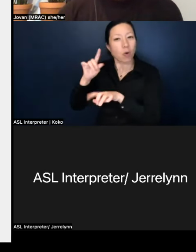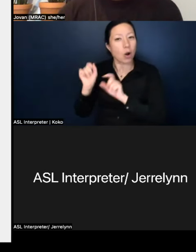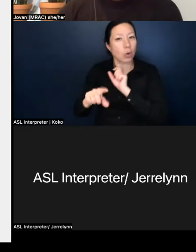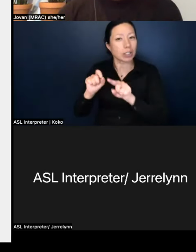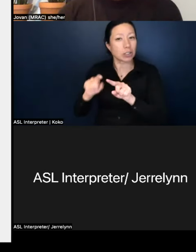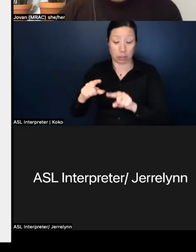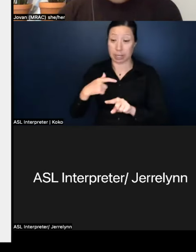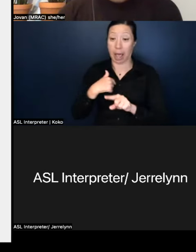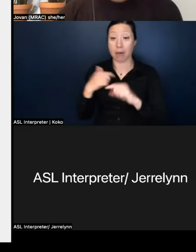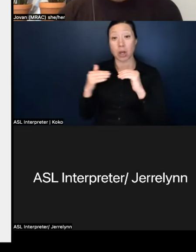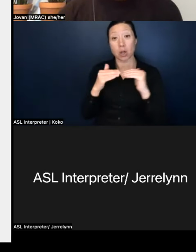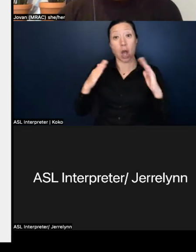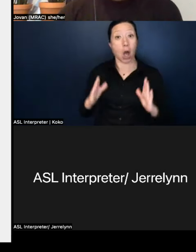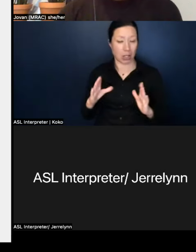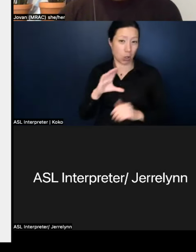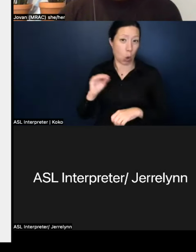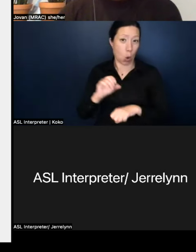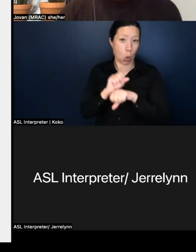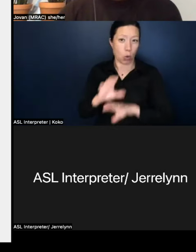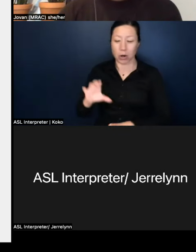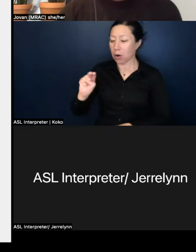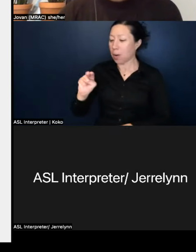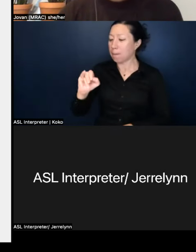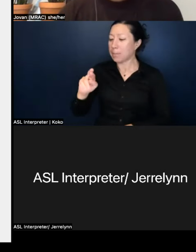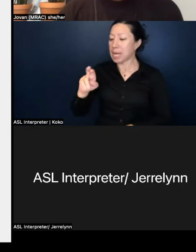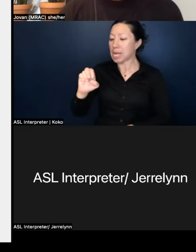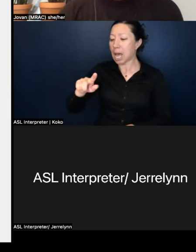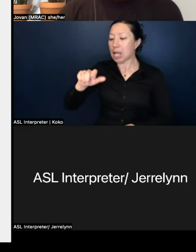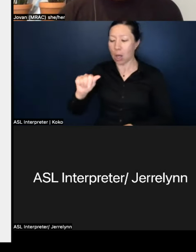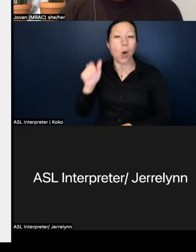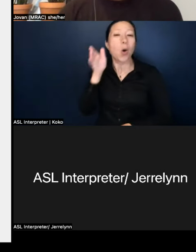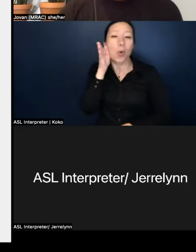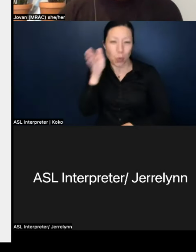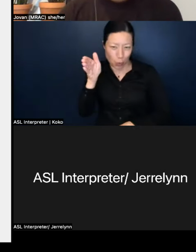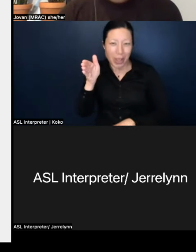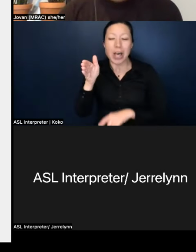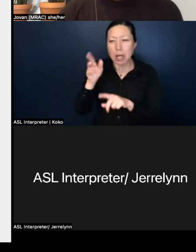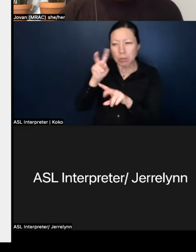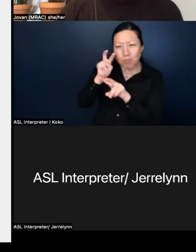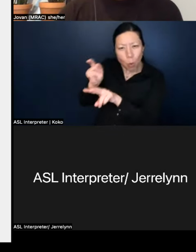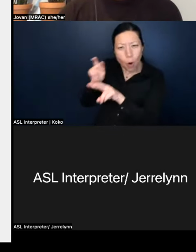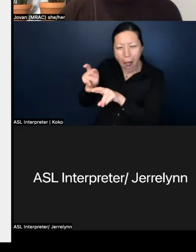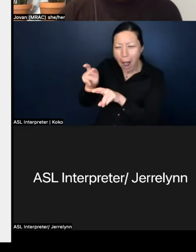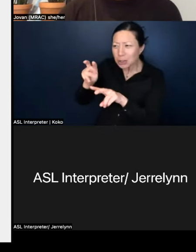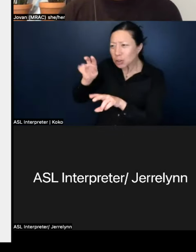will be keeping tabs on the chat as I present, and I will be pausing throughout the presentation,